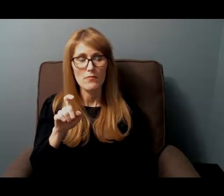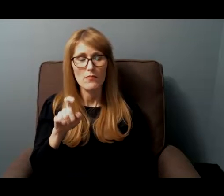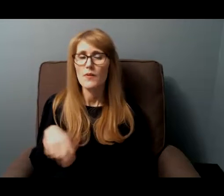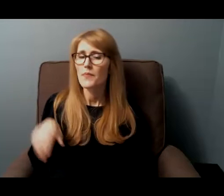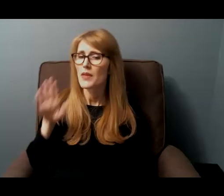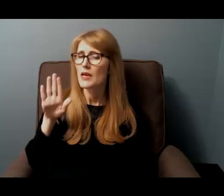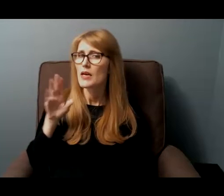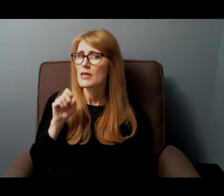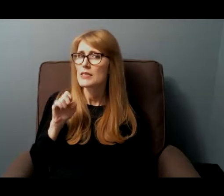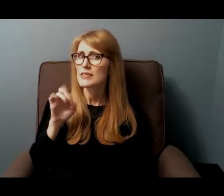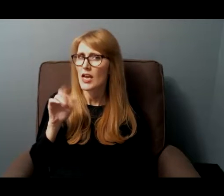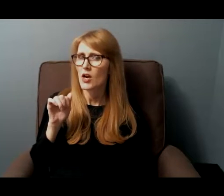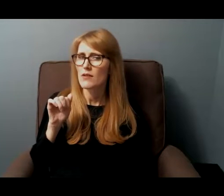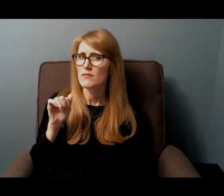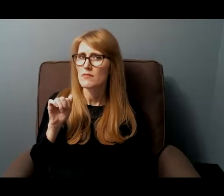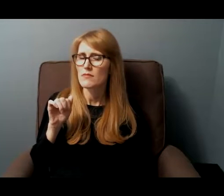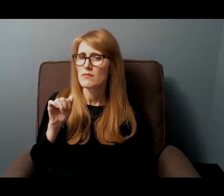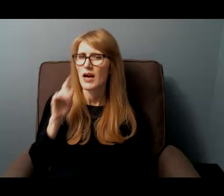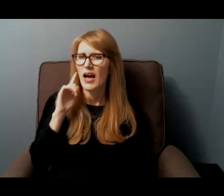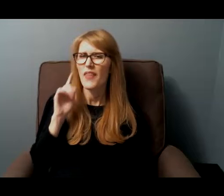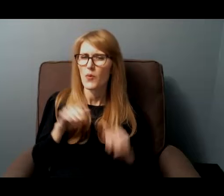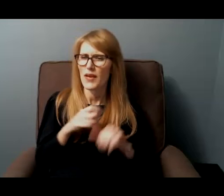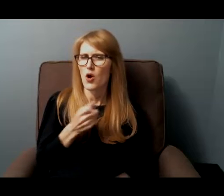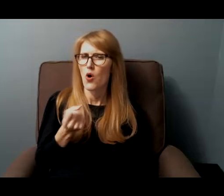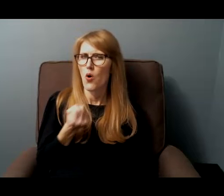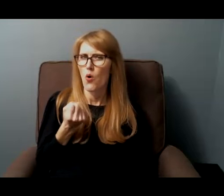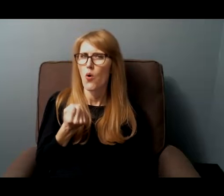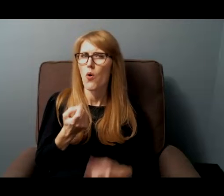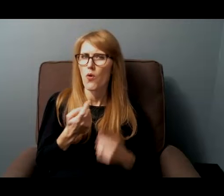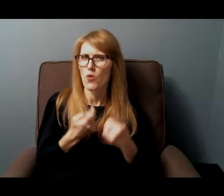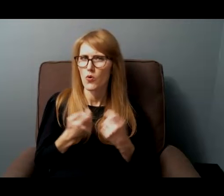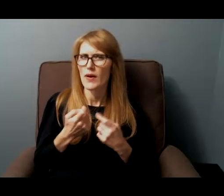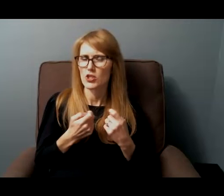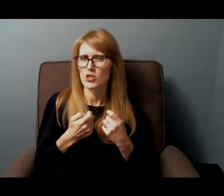I think we can hold off on the questions until we open it up for more general. >> MOLLY SULLIVAN: Okay.